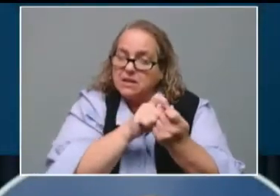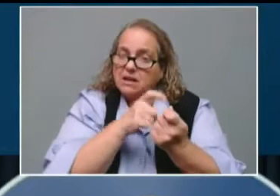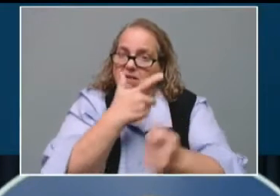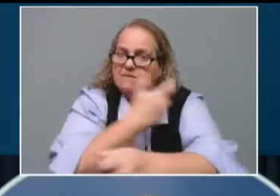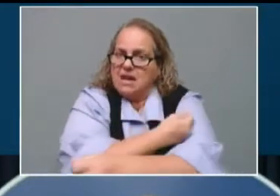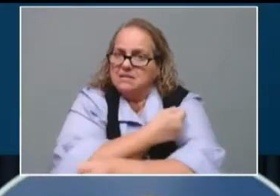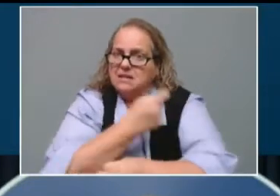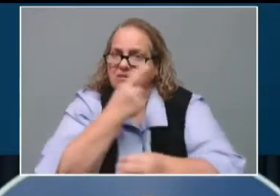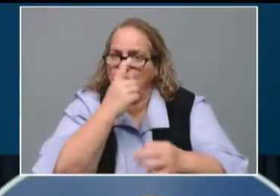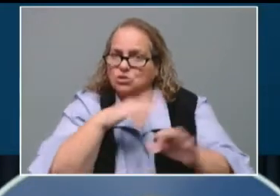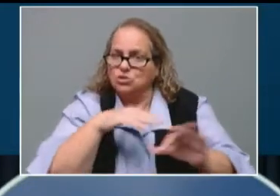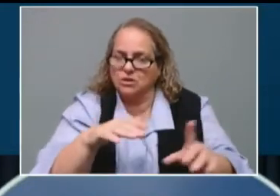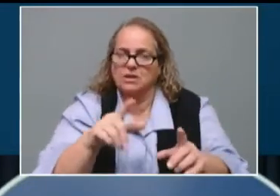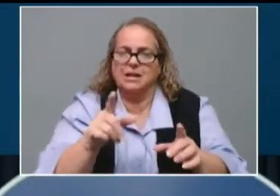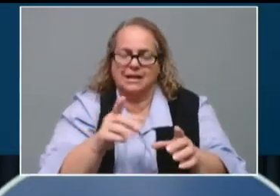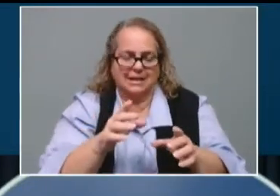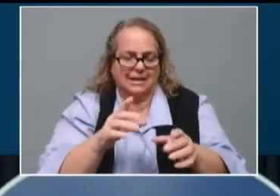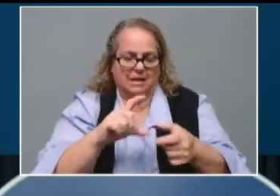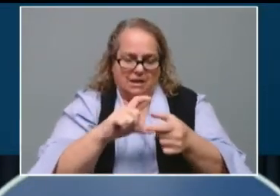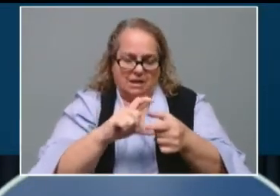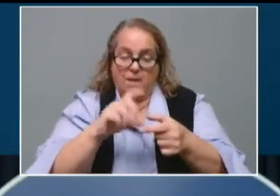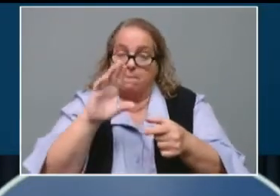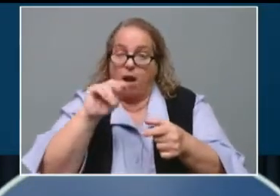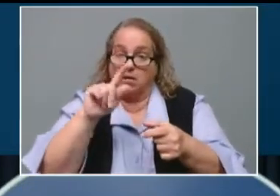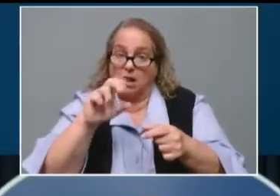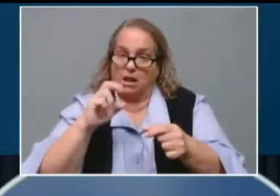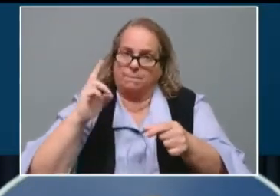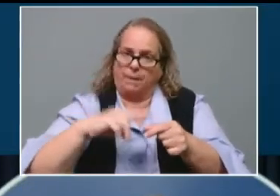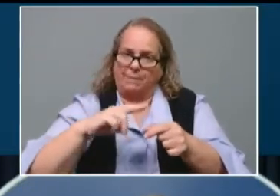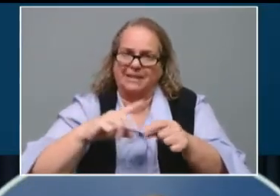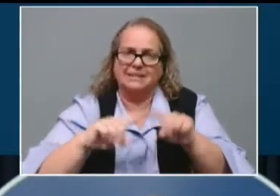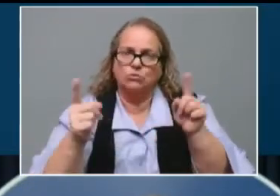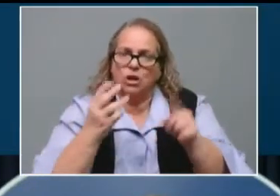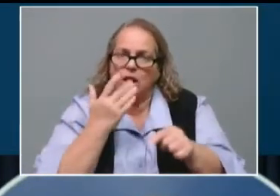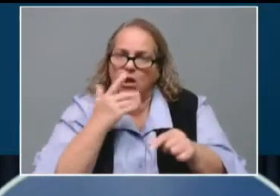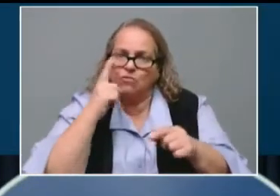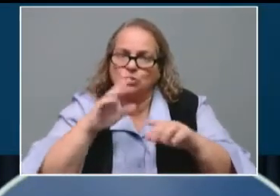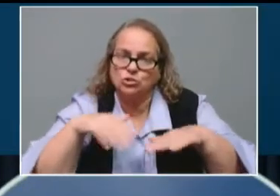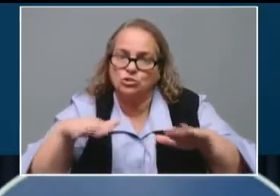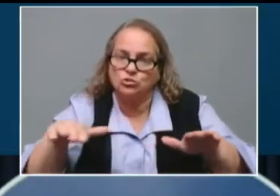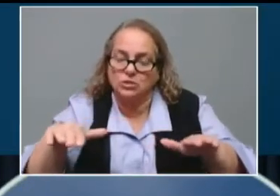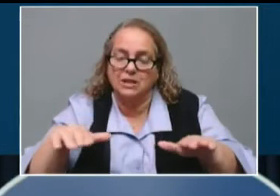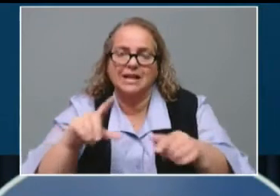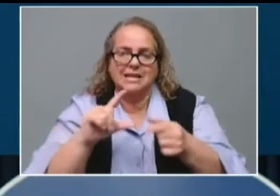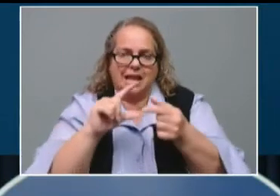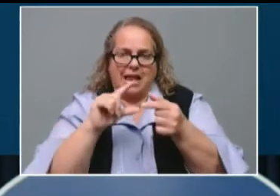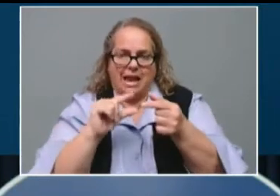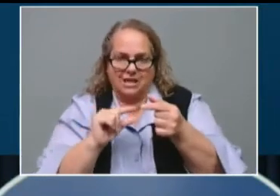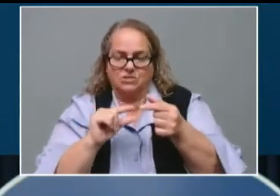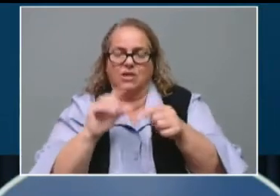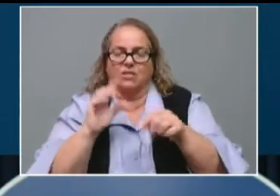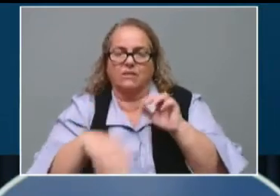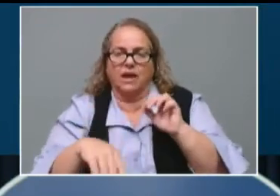differently for kids. That is a lesser amount than adults. So go to vaccines